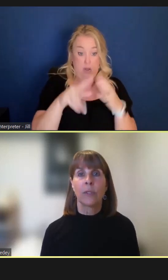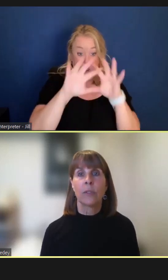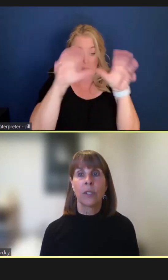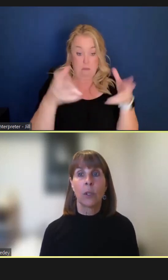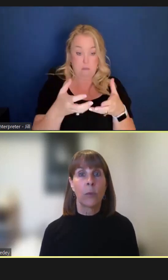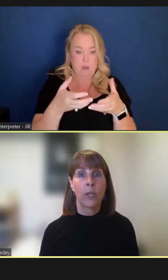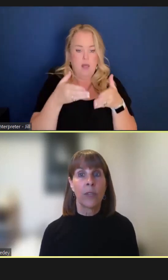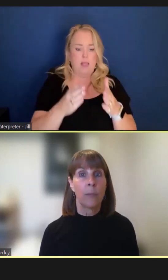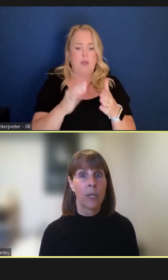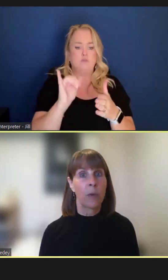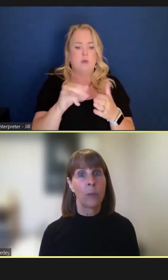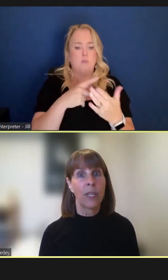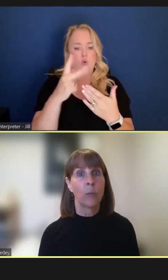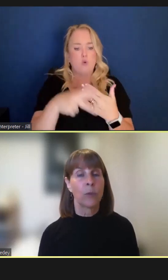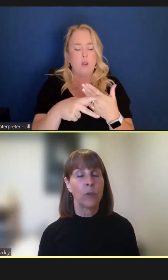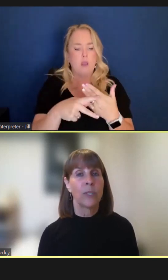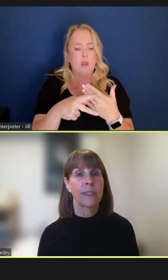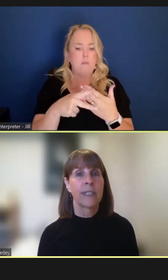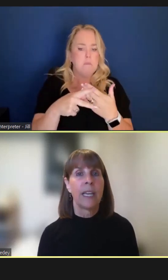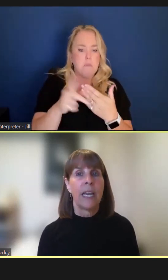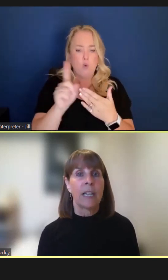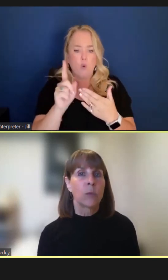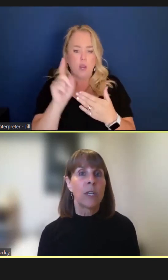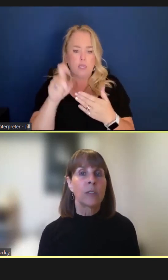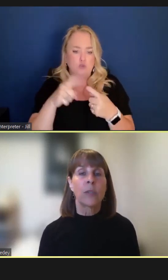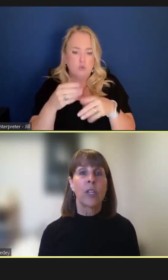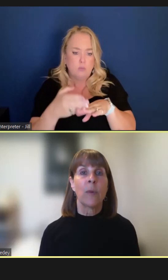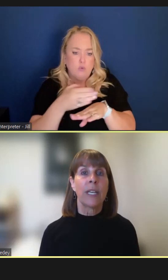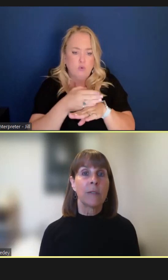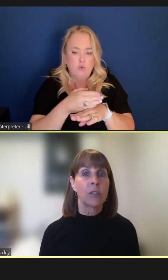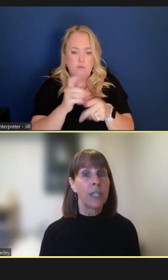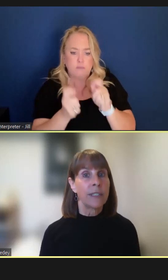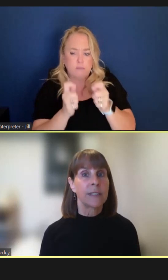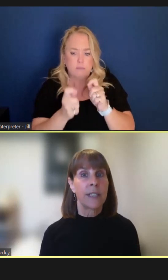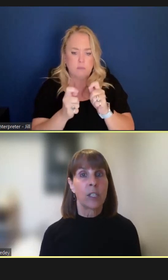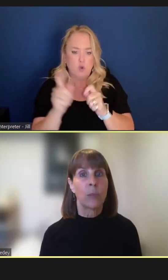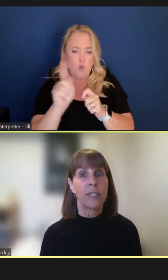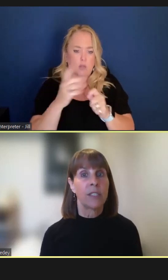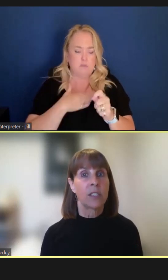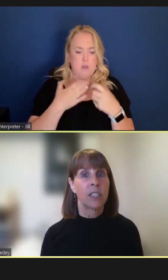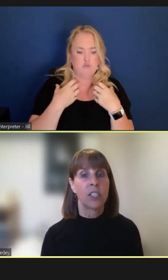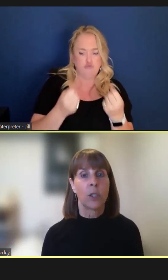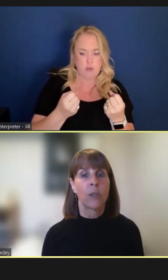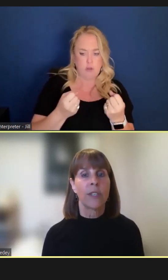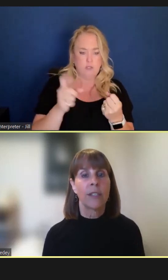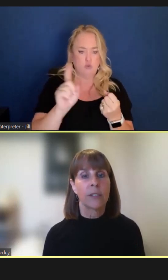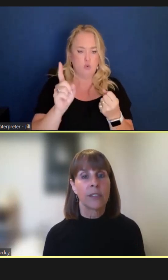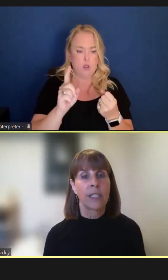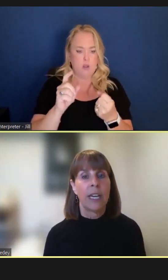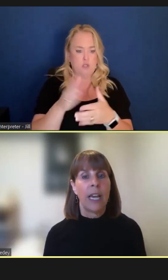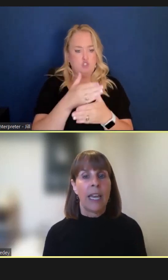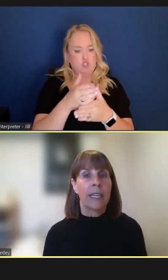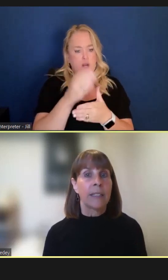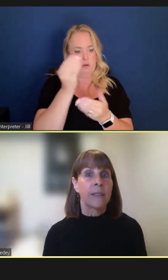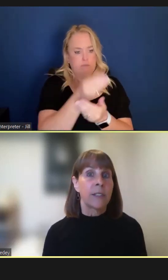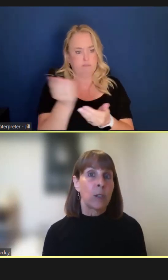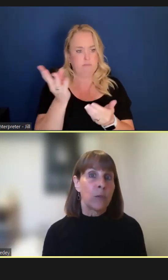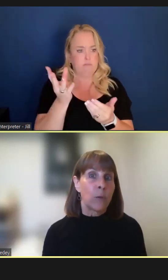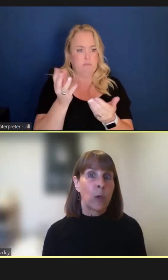look at where they might want to make improvements as well as where they might have strengths that they could potentially share with others it informs